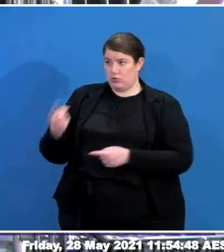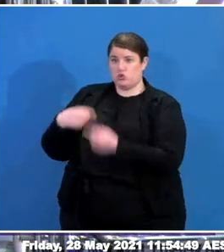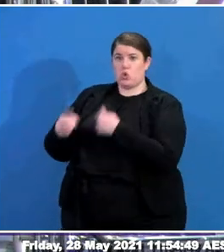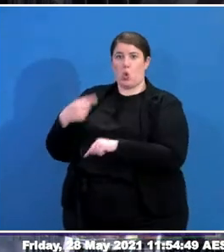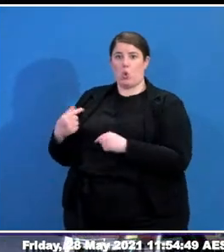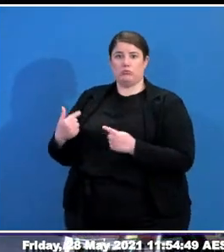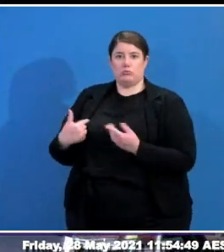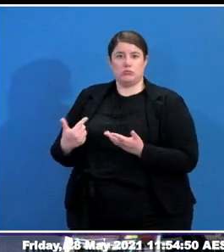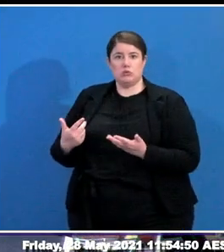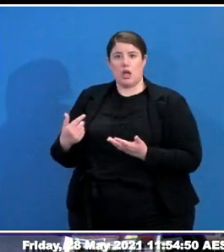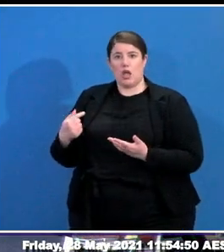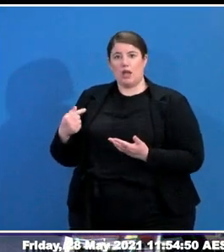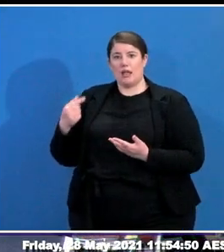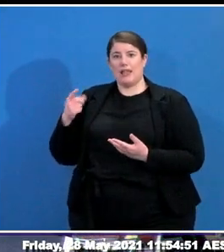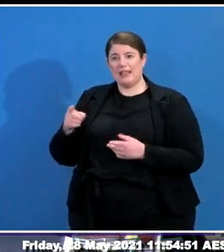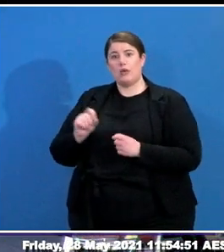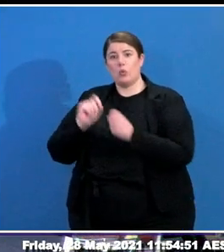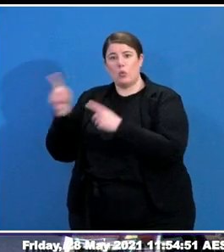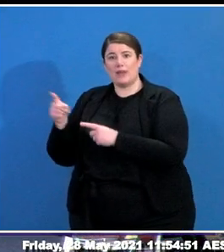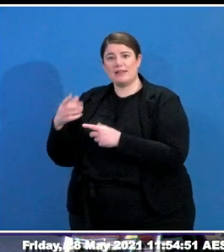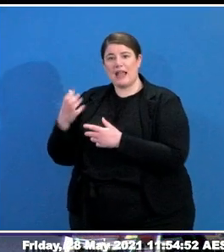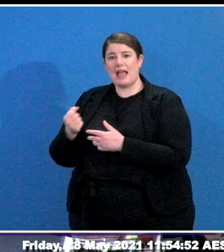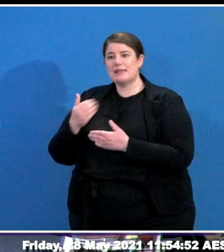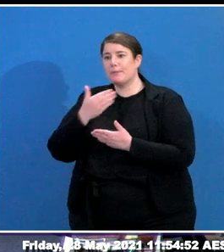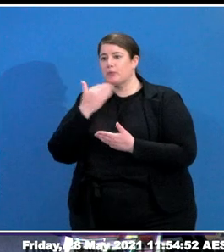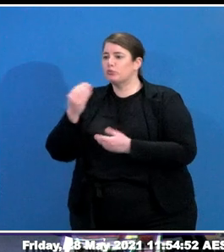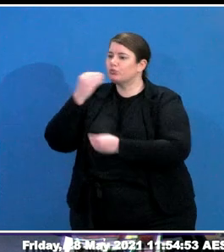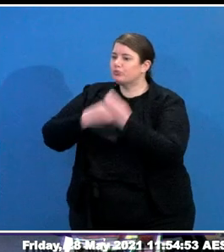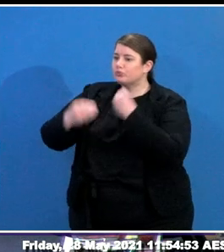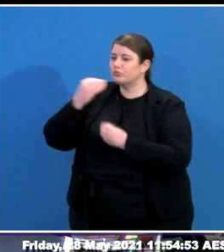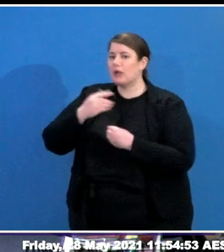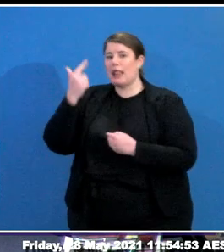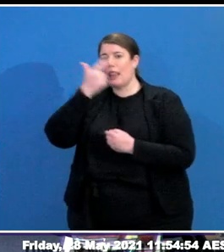I understand he went and had some beautiful Lebanese food on a drive, and